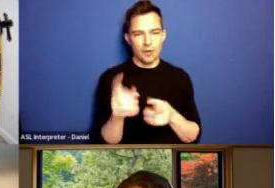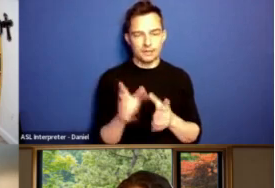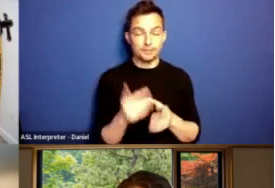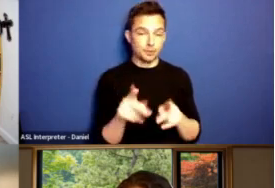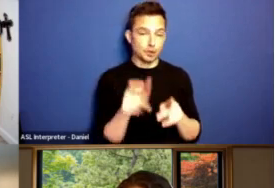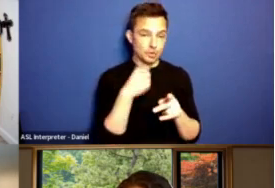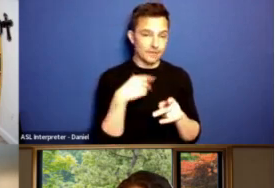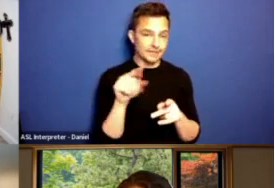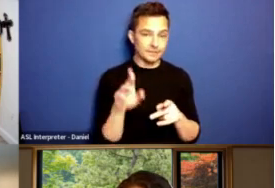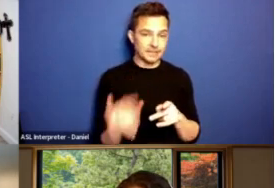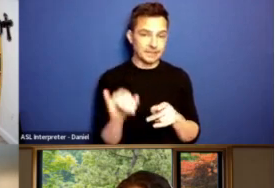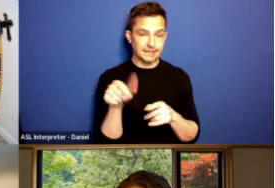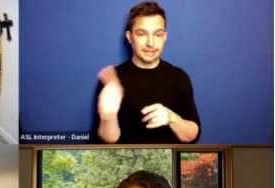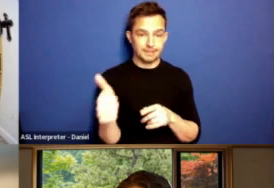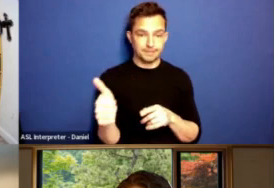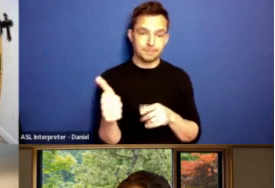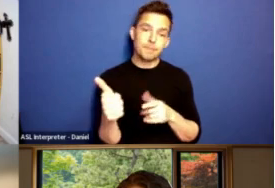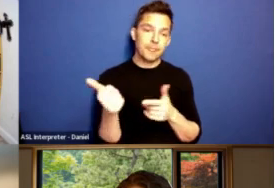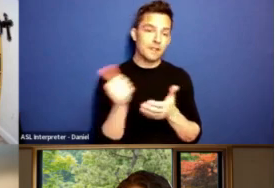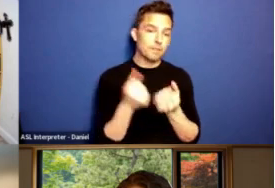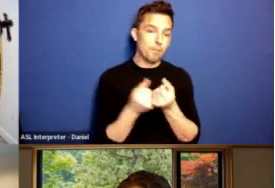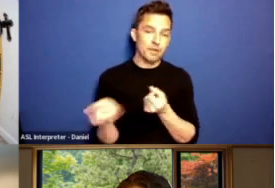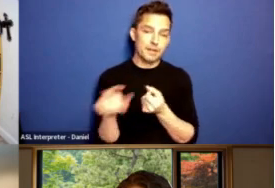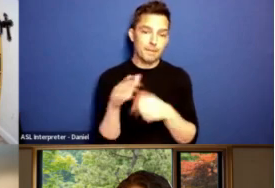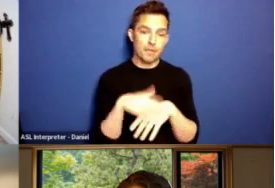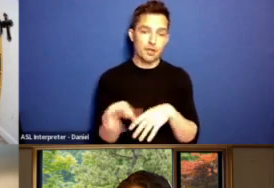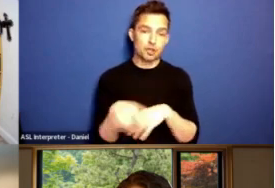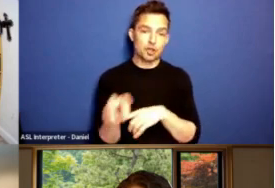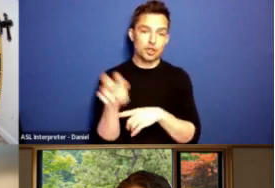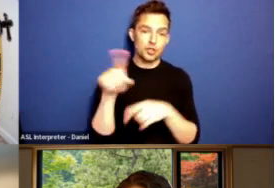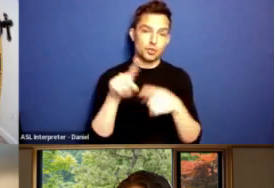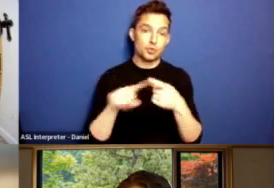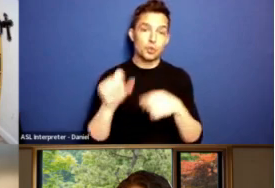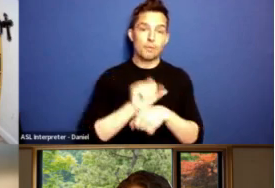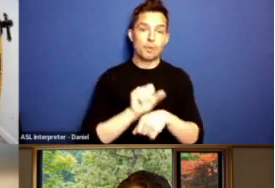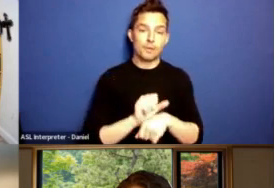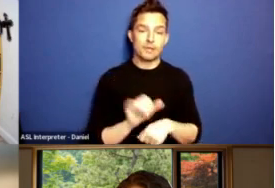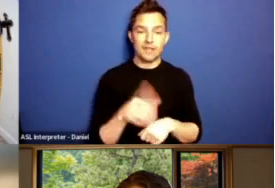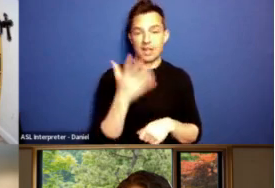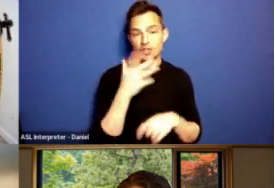really aimed at doing. We also work to increase economic self sufficiency for the folks with